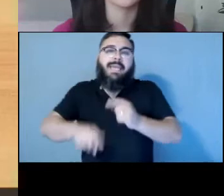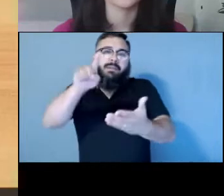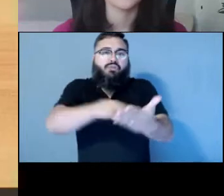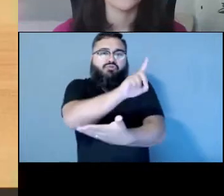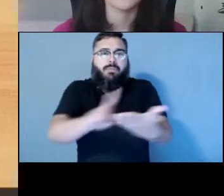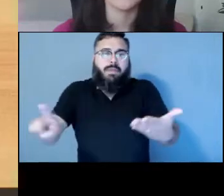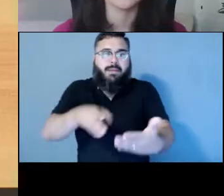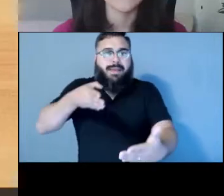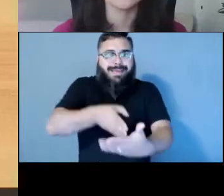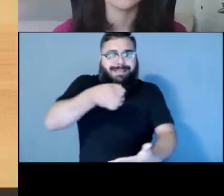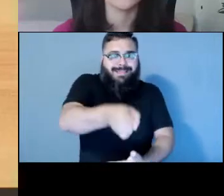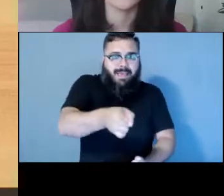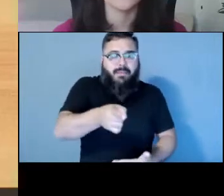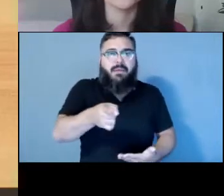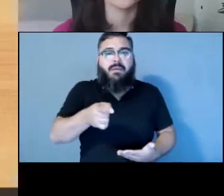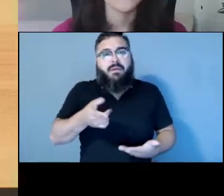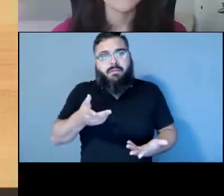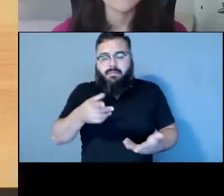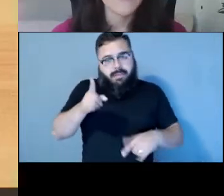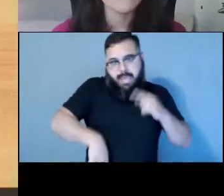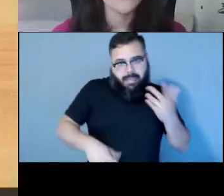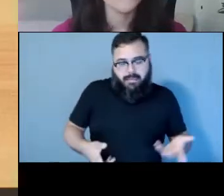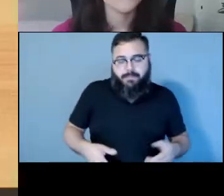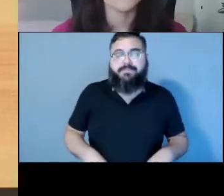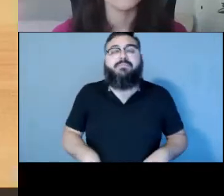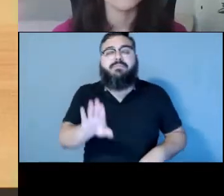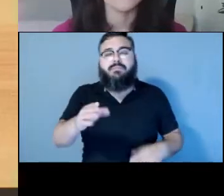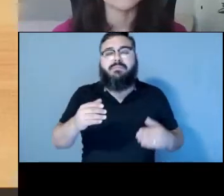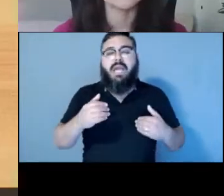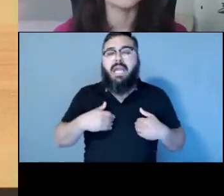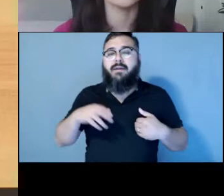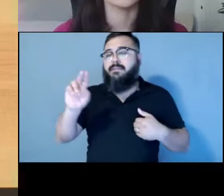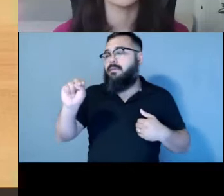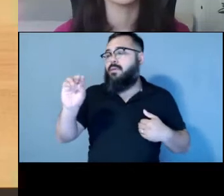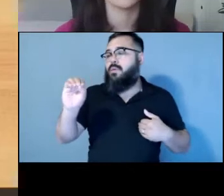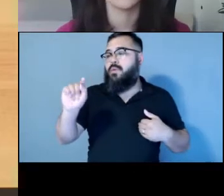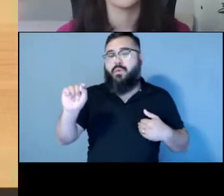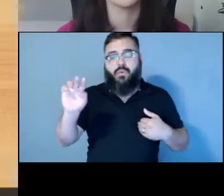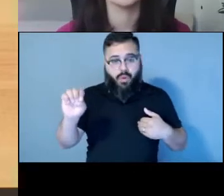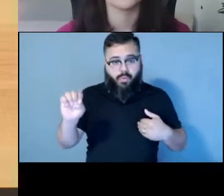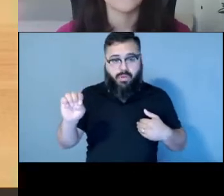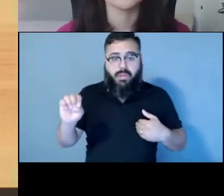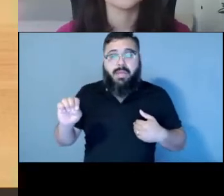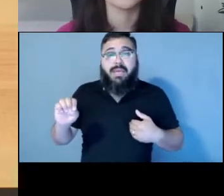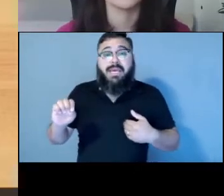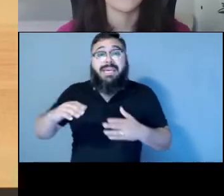that they're being treated like they have a disability. Now I have a note here that even if you don't have a disability